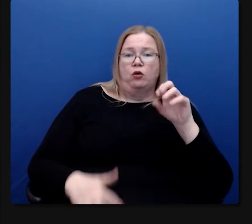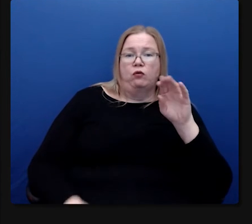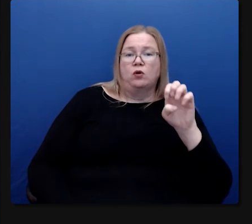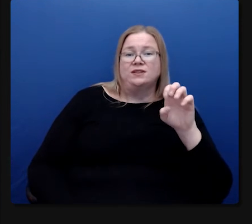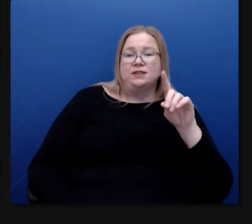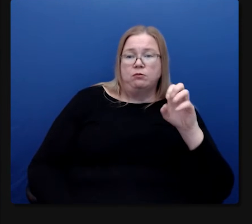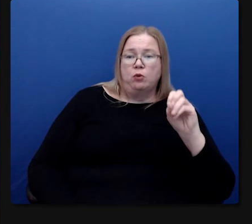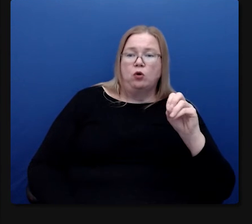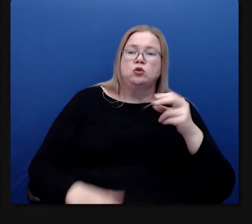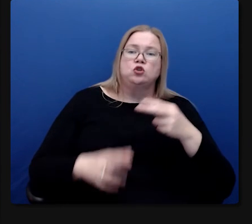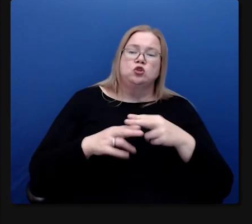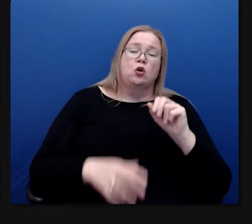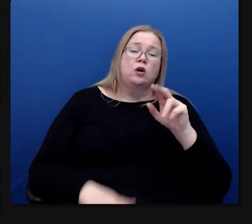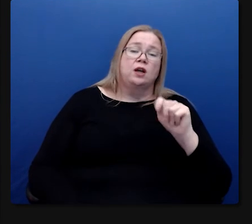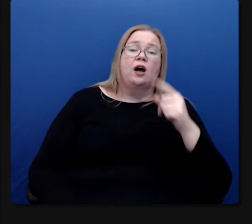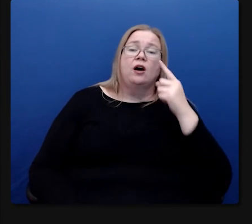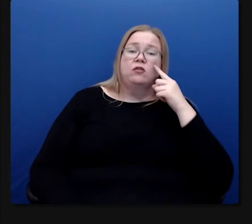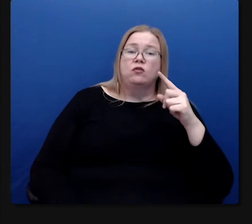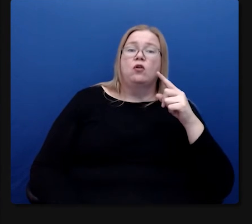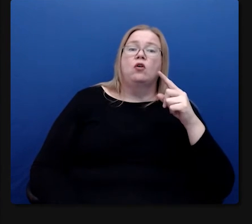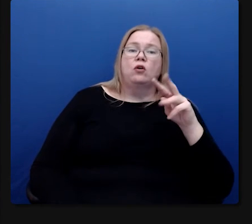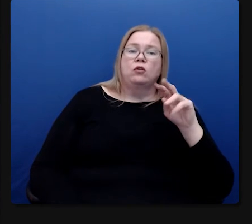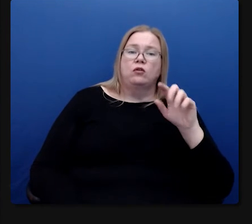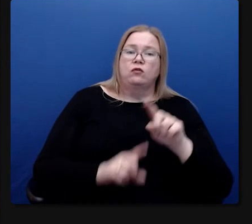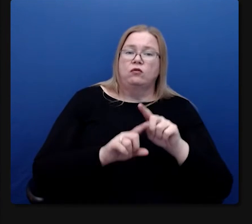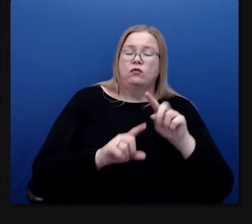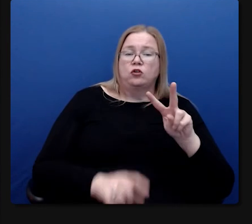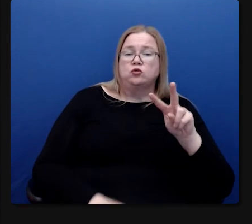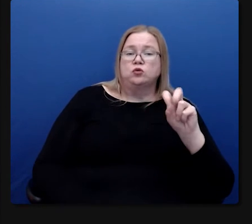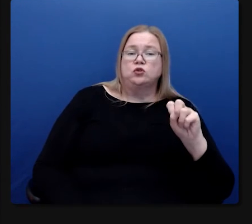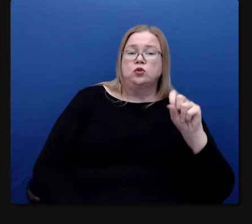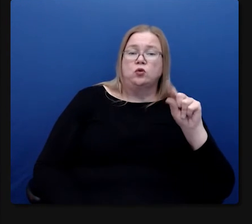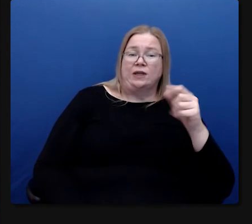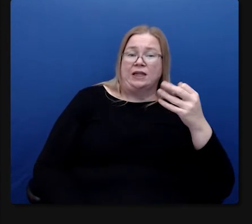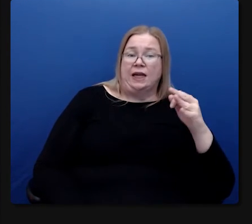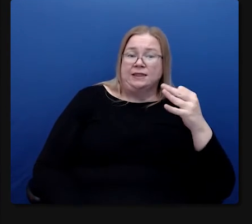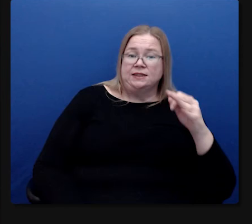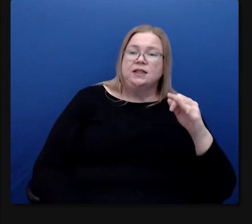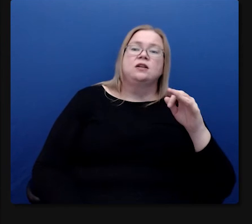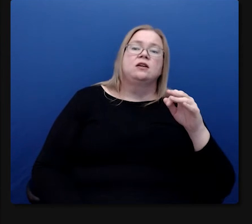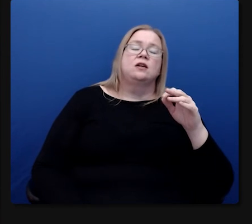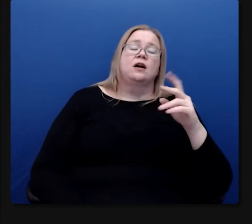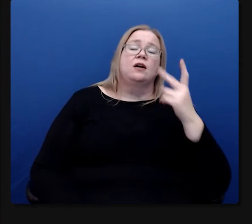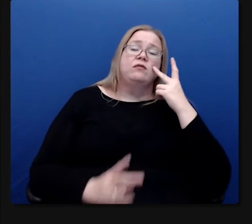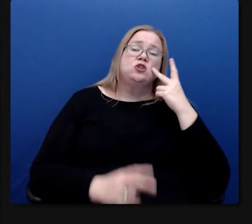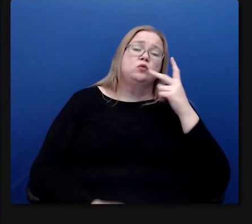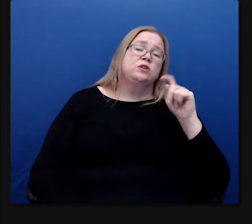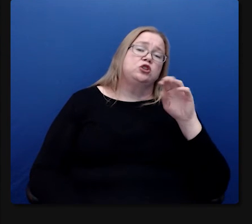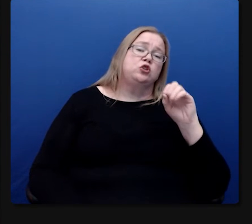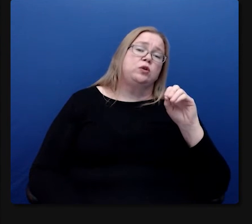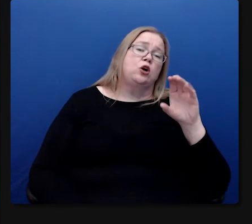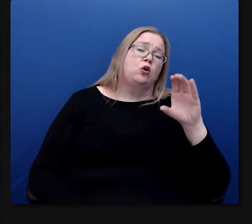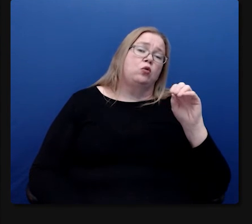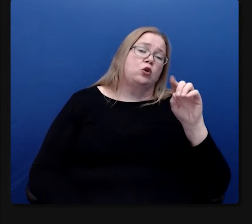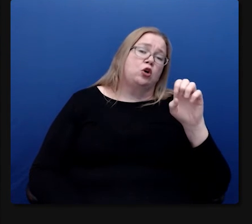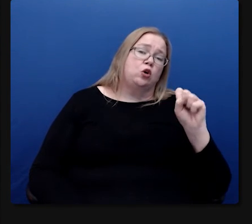and shortcuts for our Visual Studio 2019. Visual Studio Code is also installed here as well.